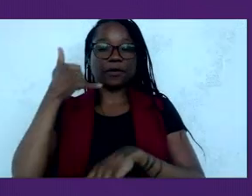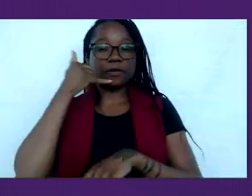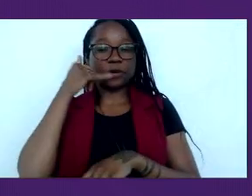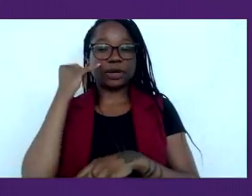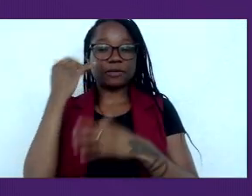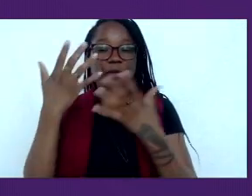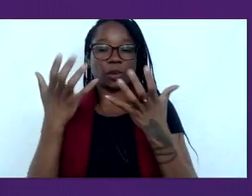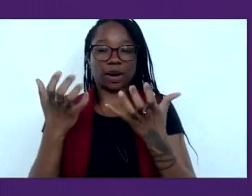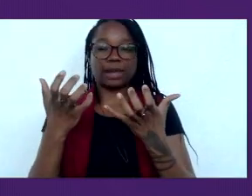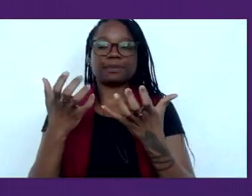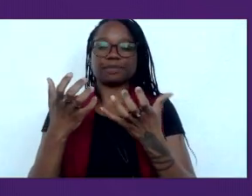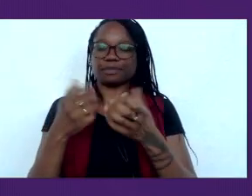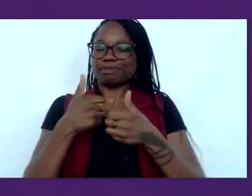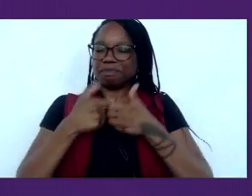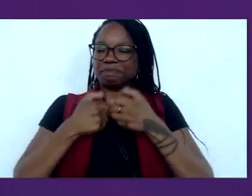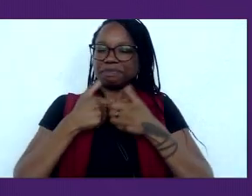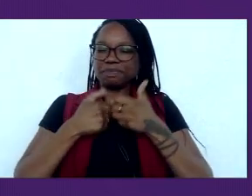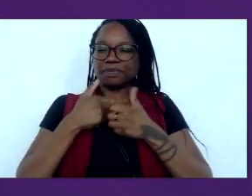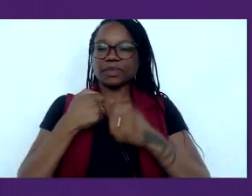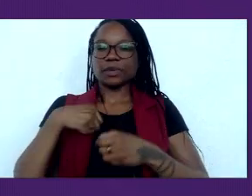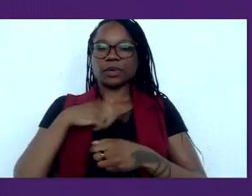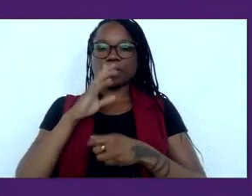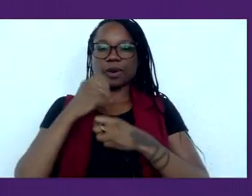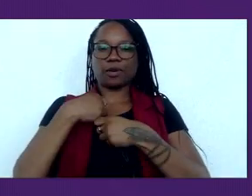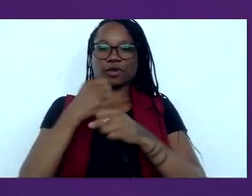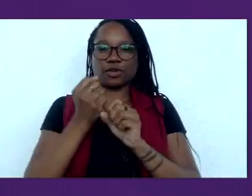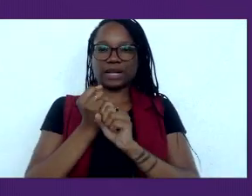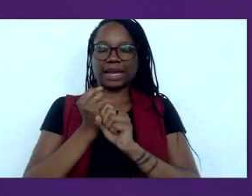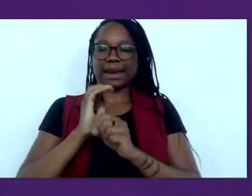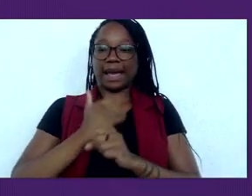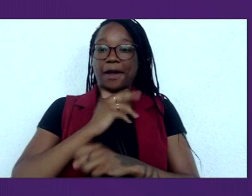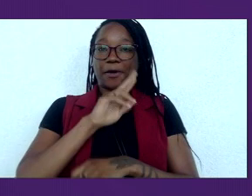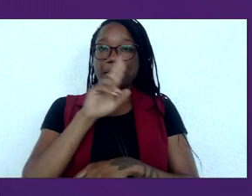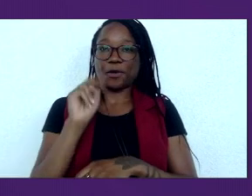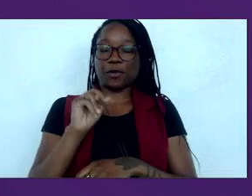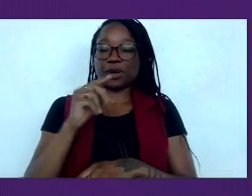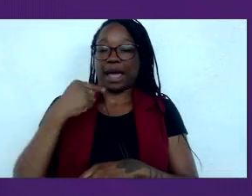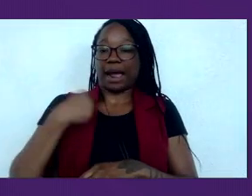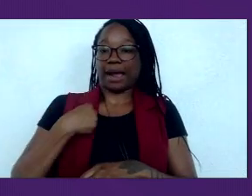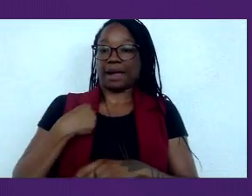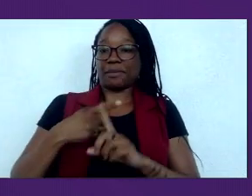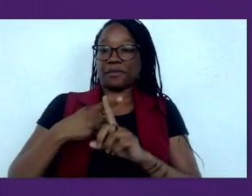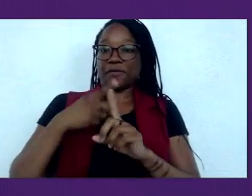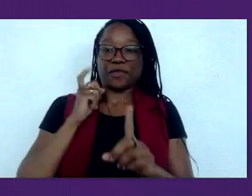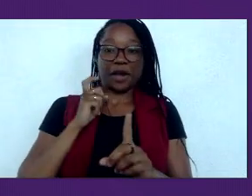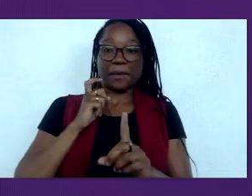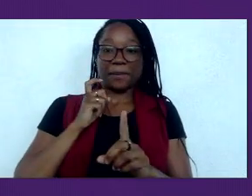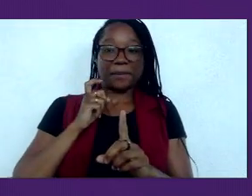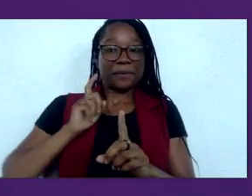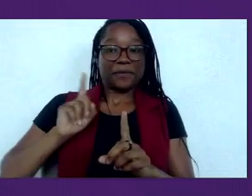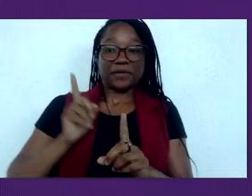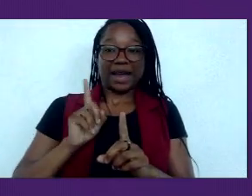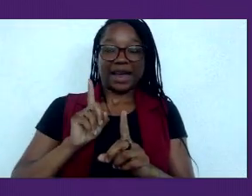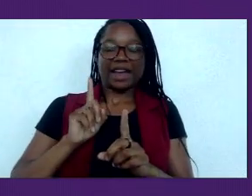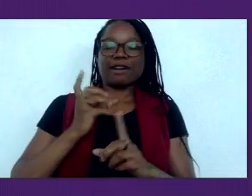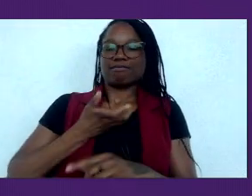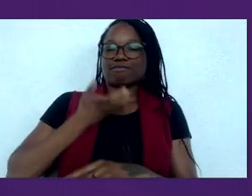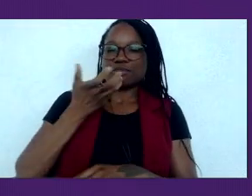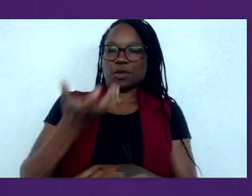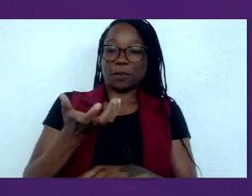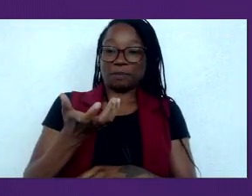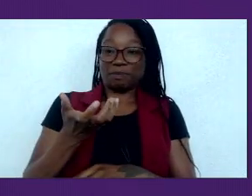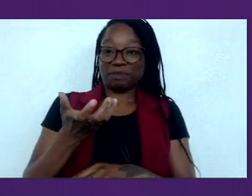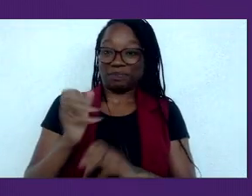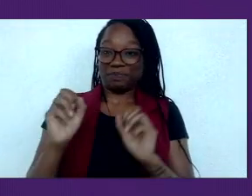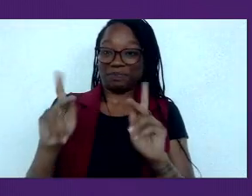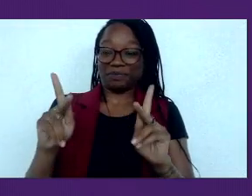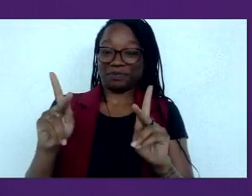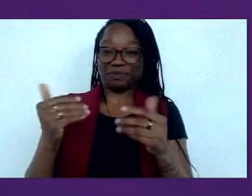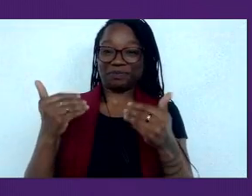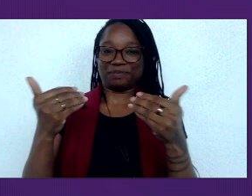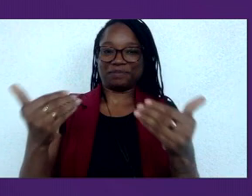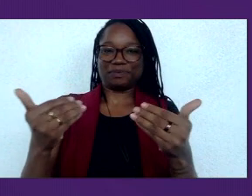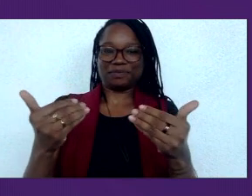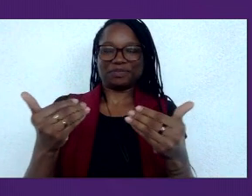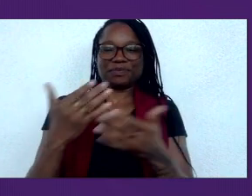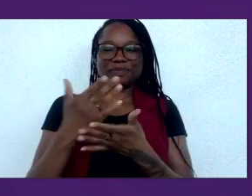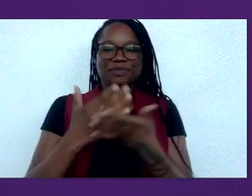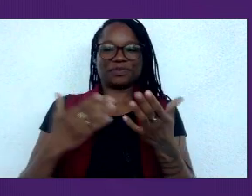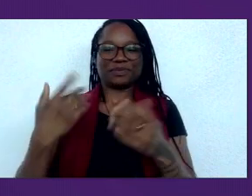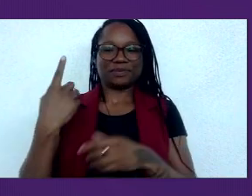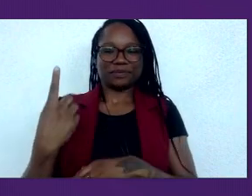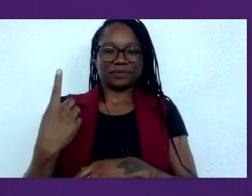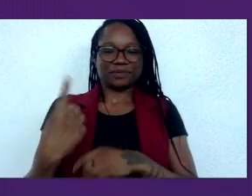Let's create a few lines of our very own 'I am From' poem. Shall we? Step one, let's start by